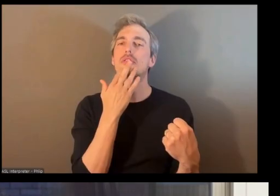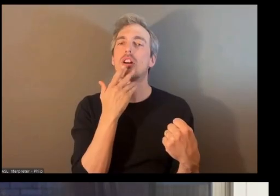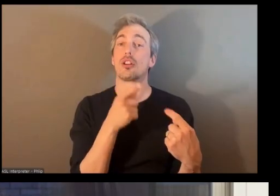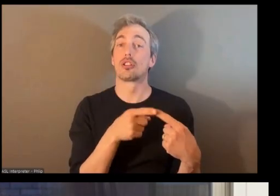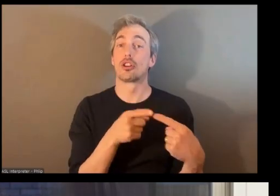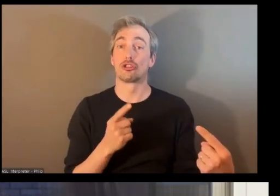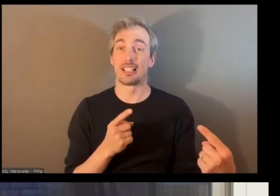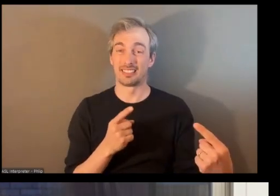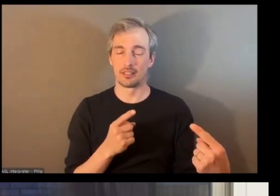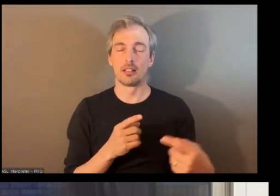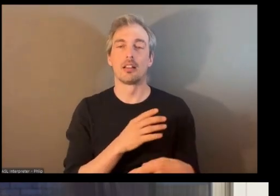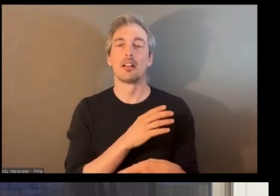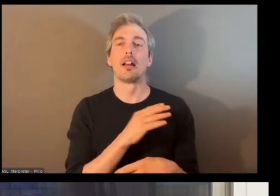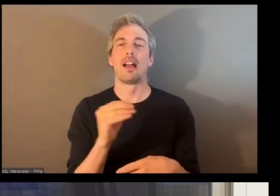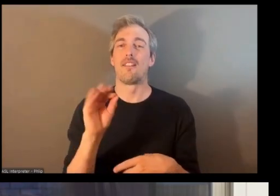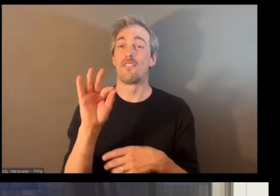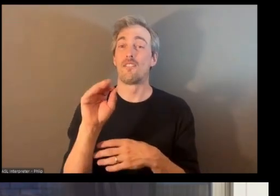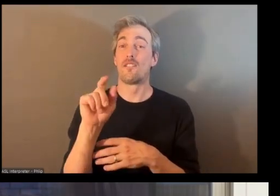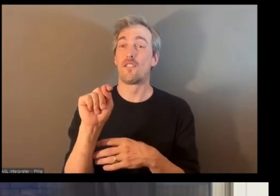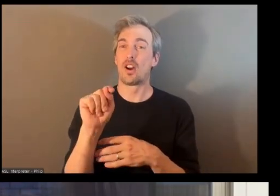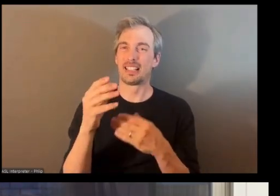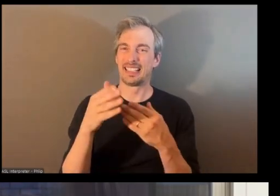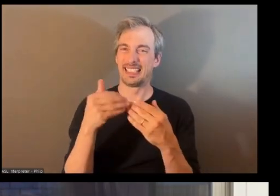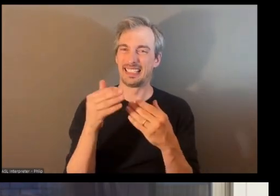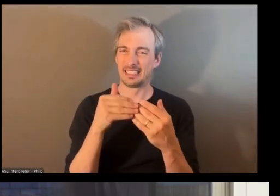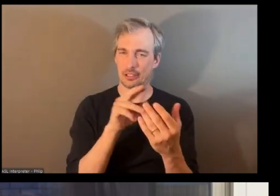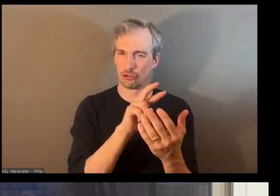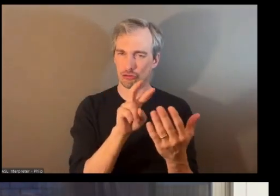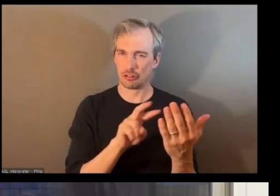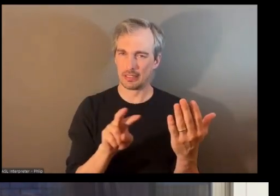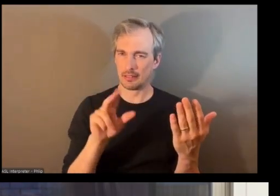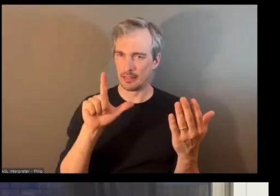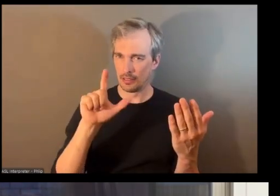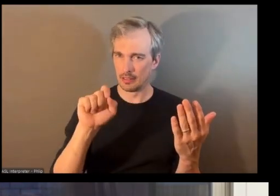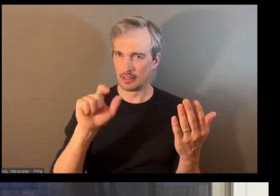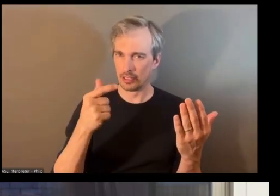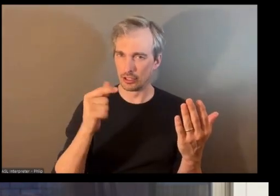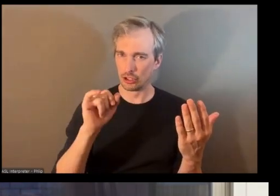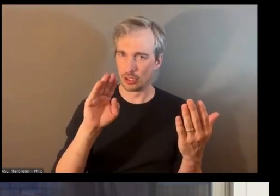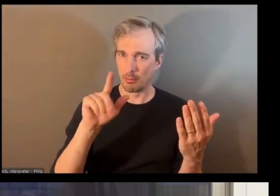When I talk about simple layout, I think about, like, mid-2000s